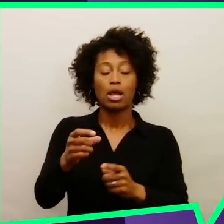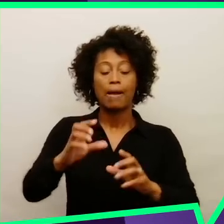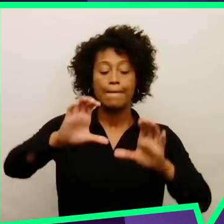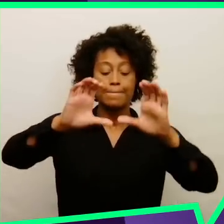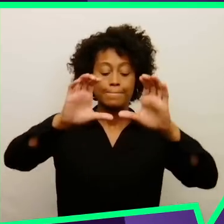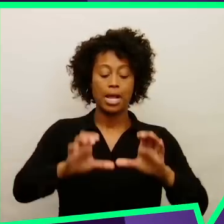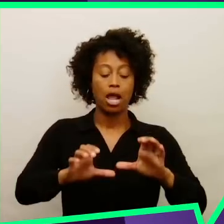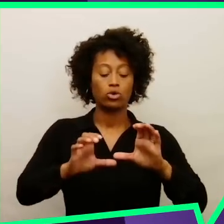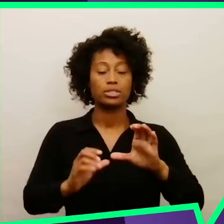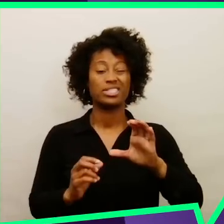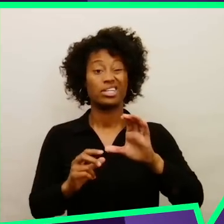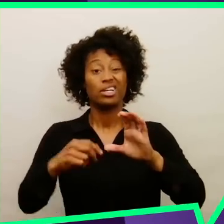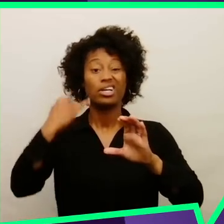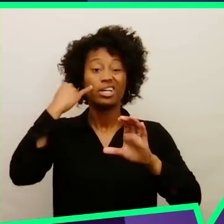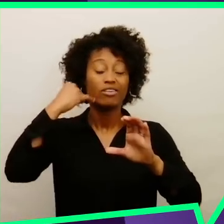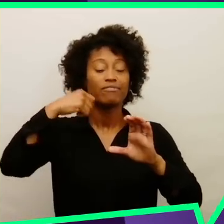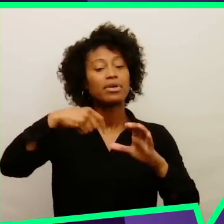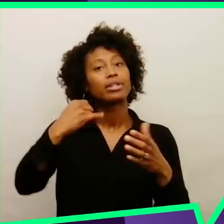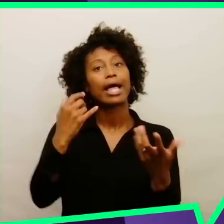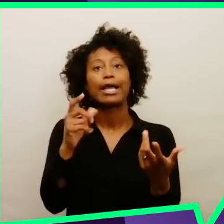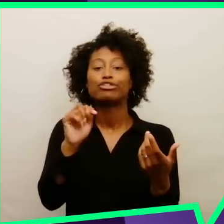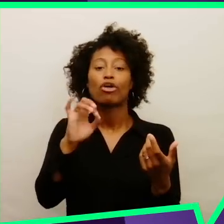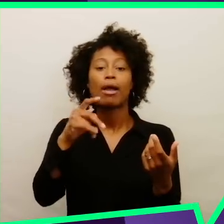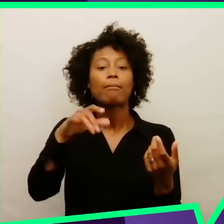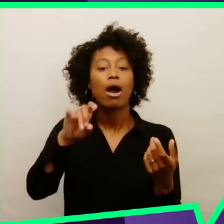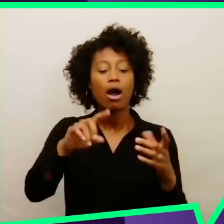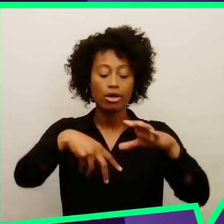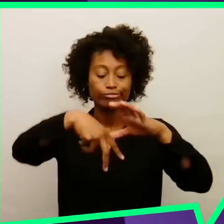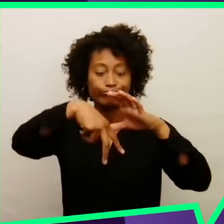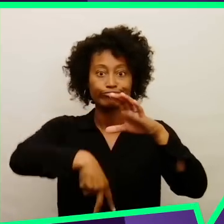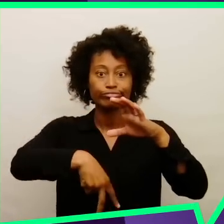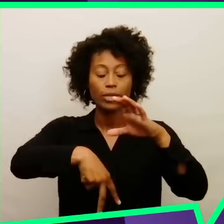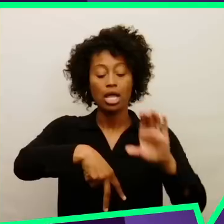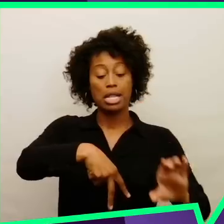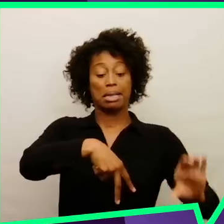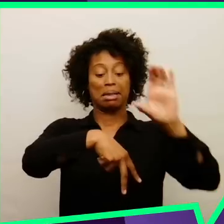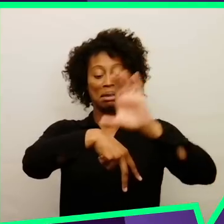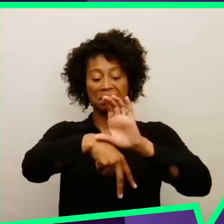is actually the little threaded mounting insert that's on the bottom of the joystick,